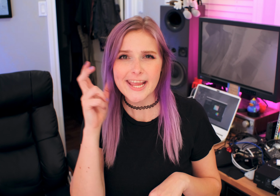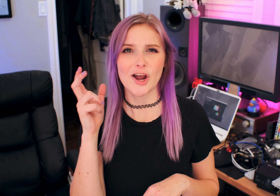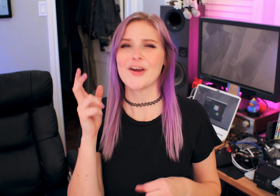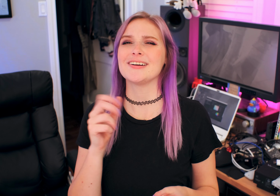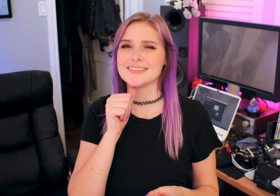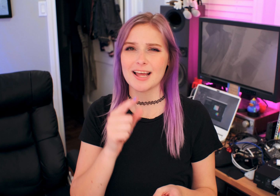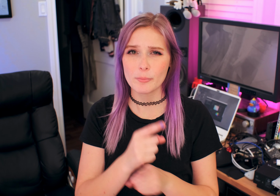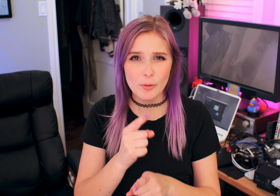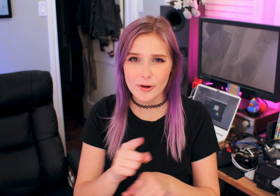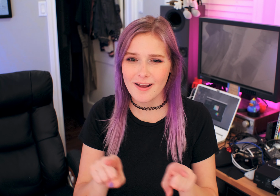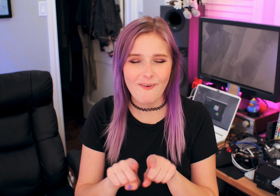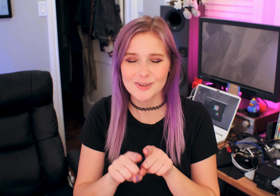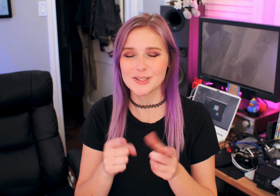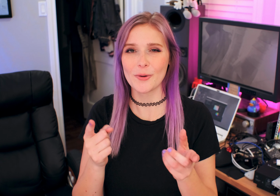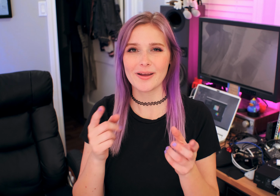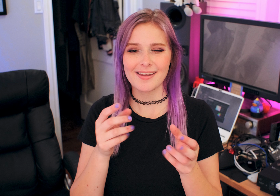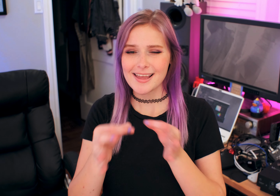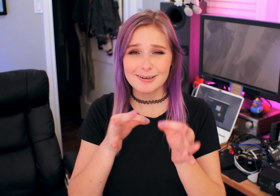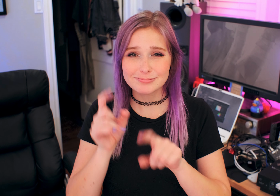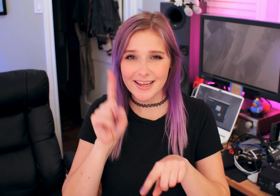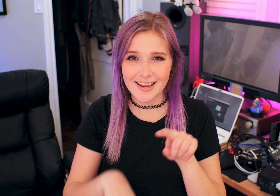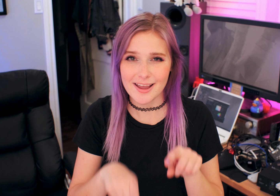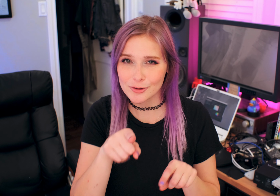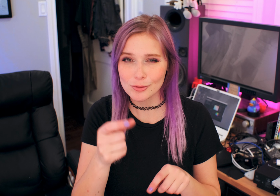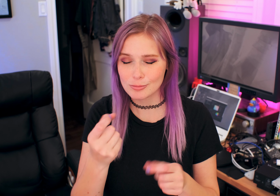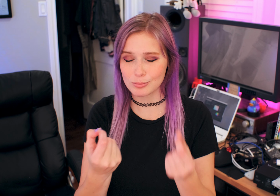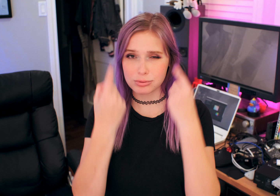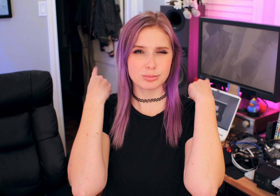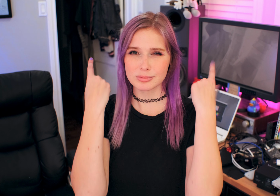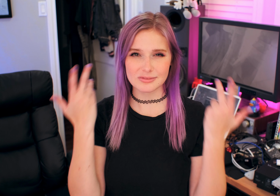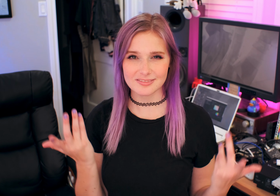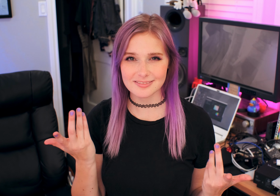it's not appropriate and it'll go way over your head if we explain anyway.